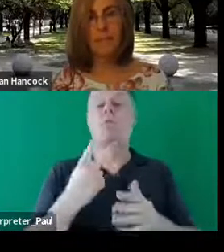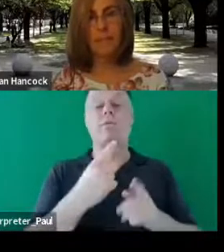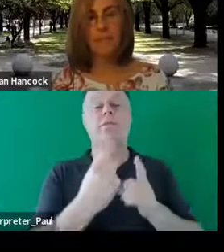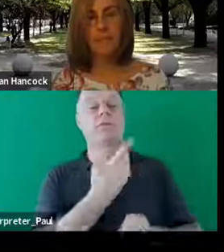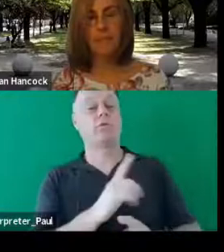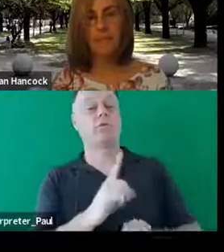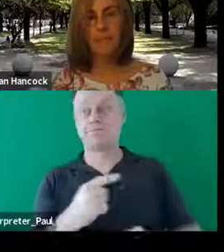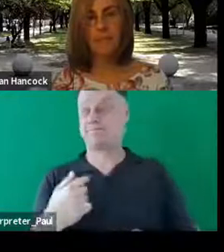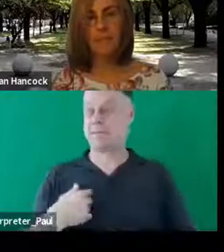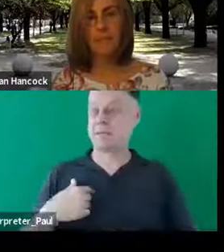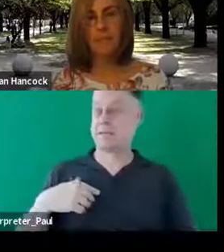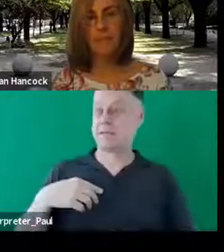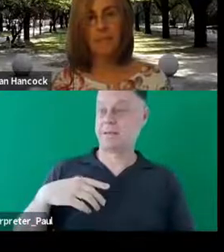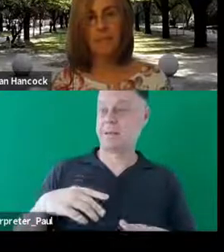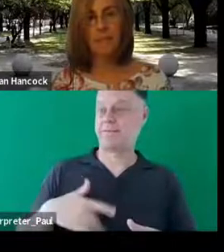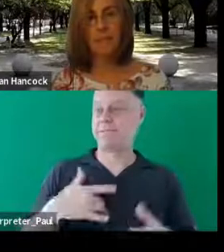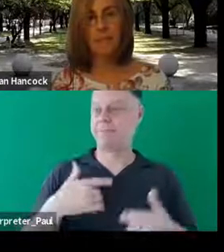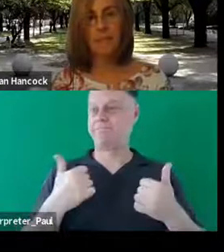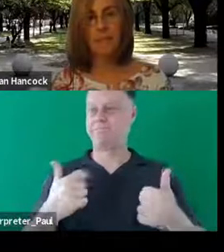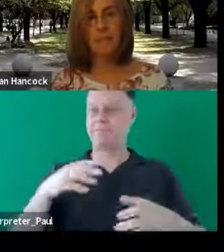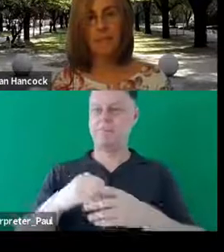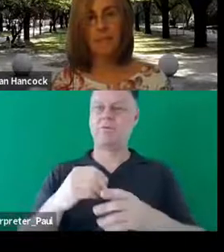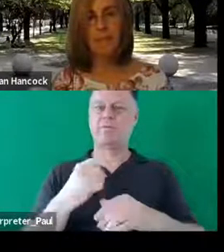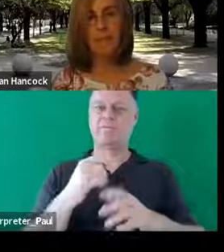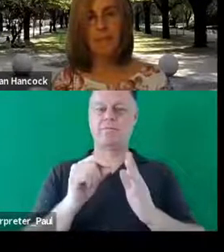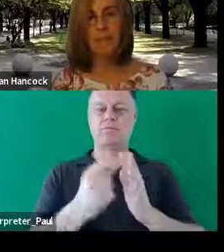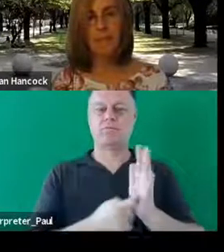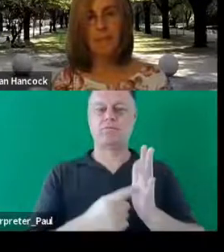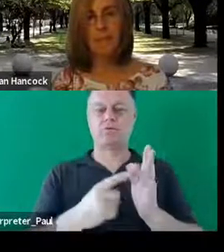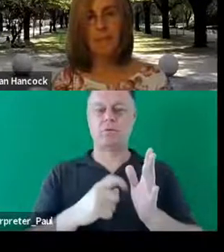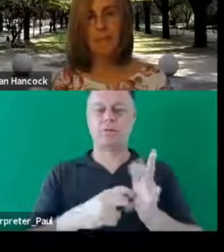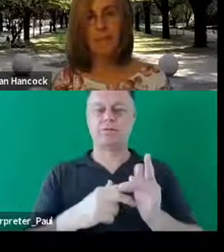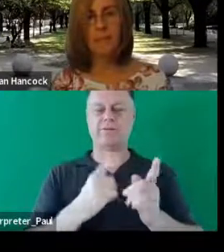in something that’s so proactive because in accessibility a lot of our time is spent, kind of,